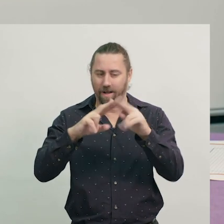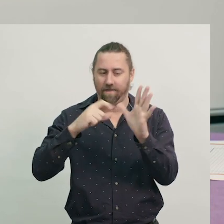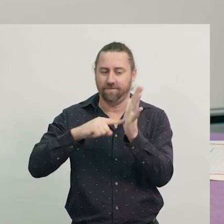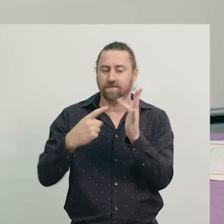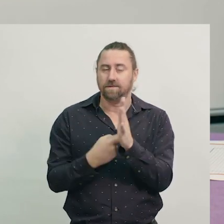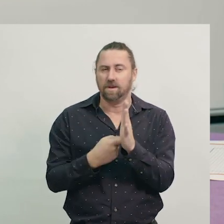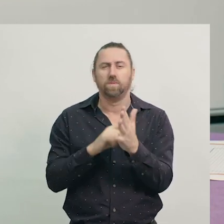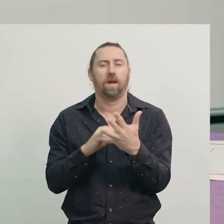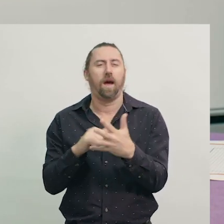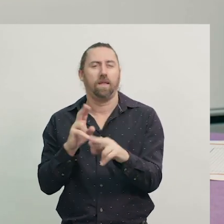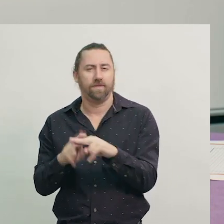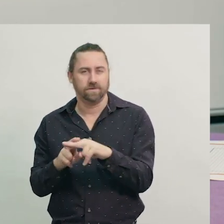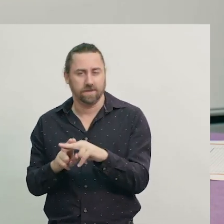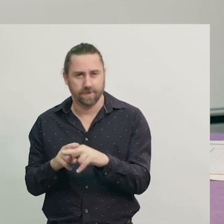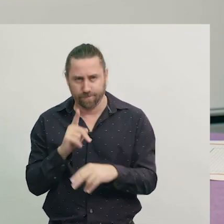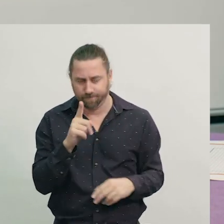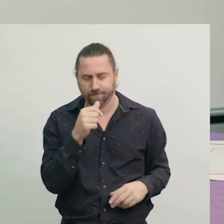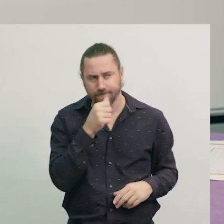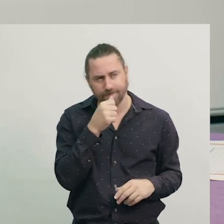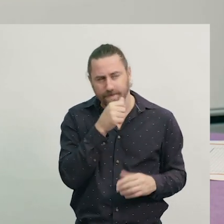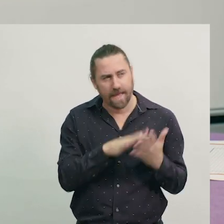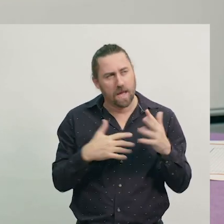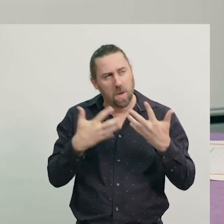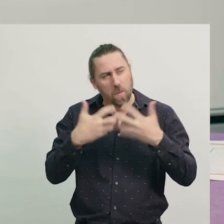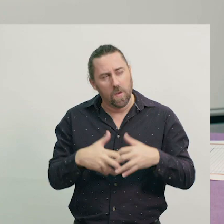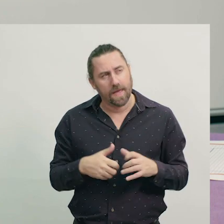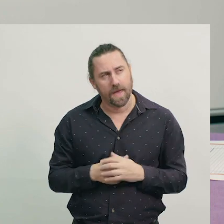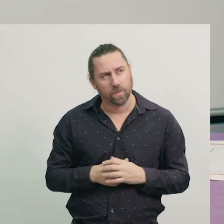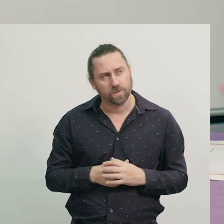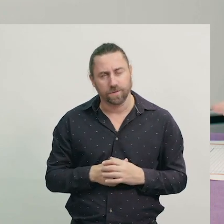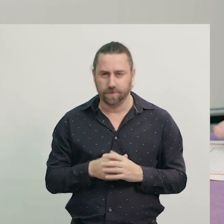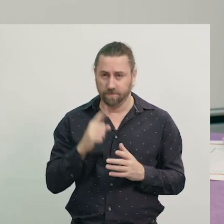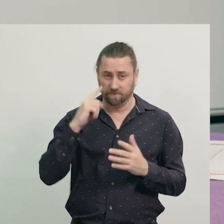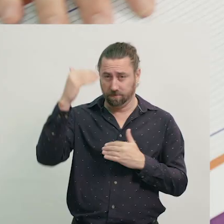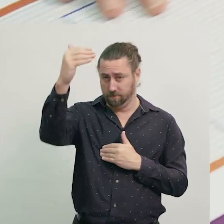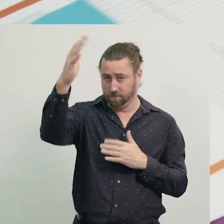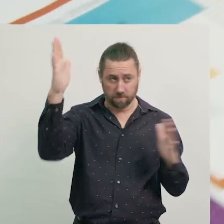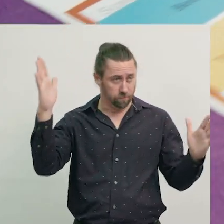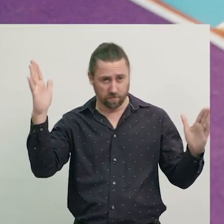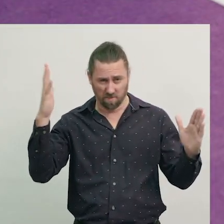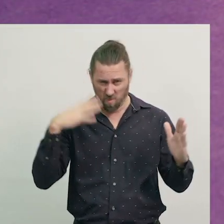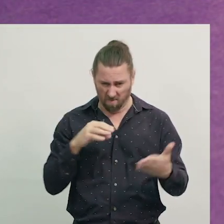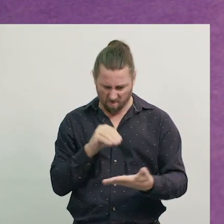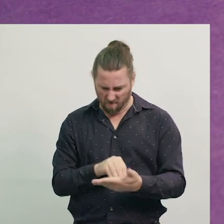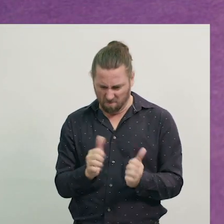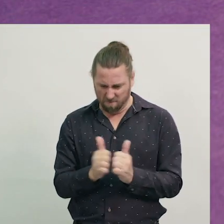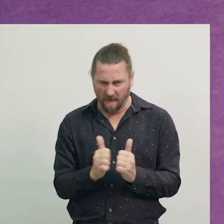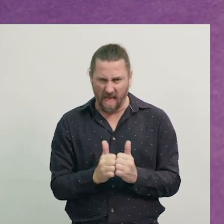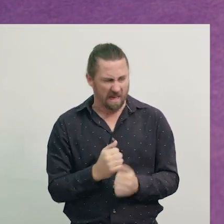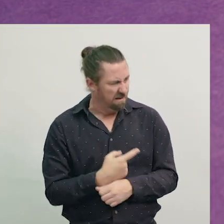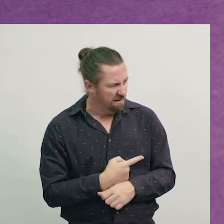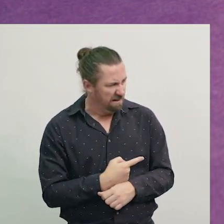We need to create a factor to reduce the size of the room to fit on this piece of paper.